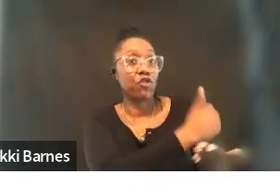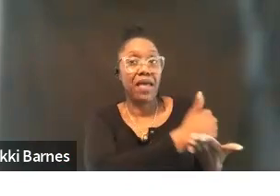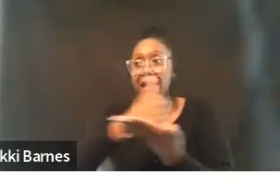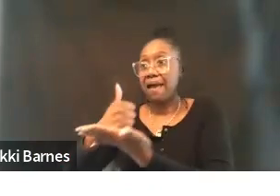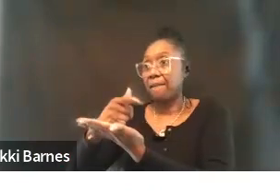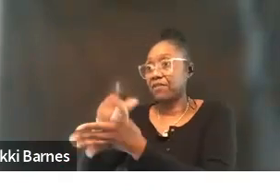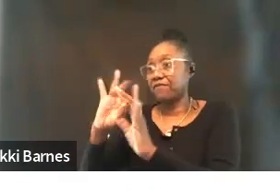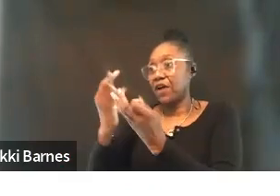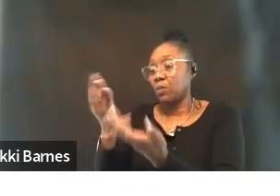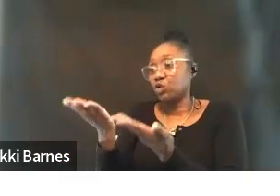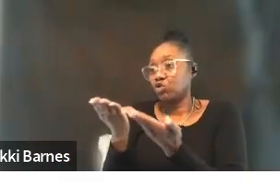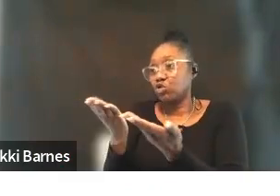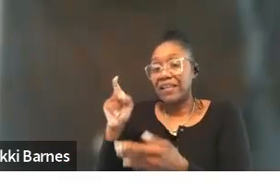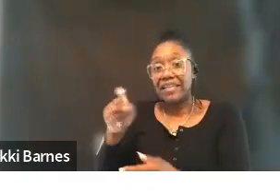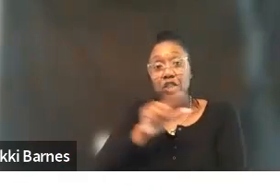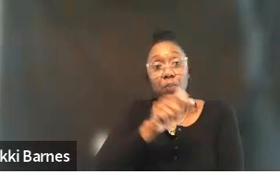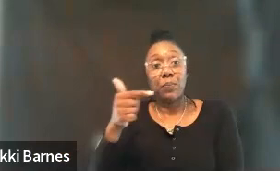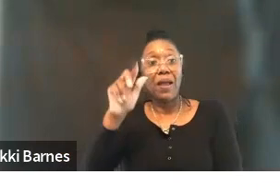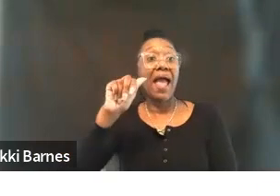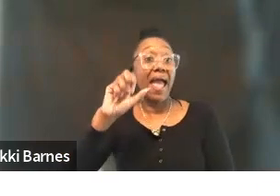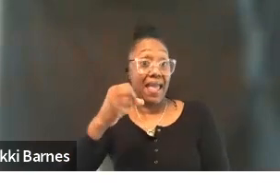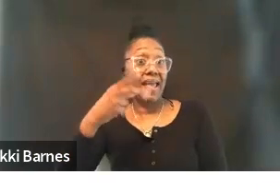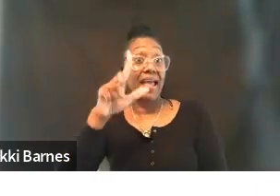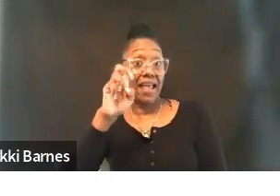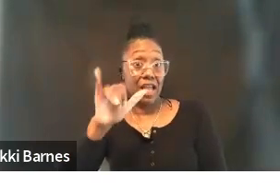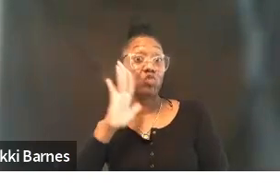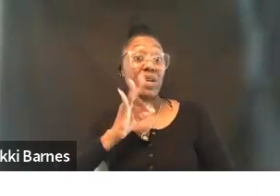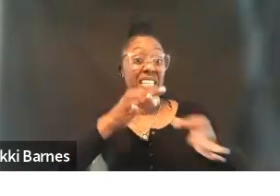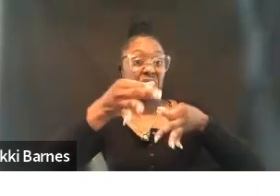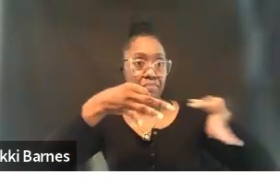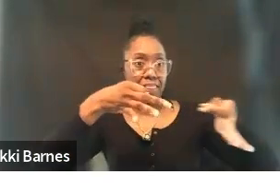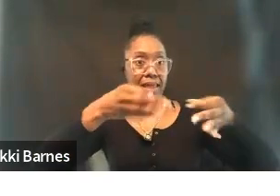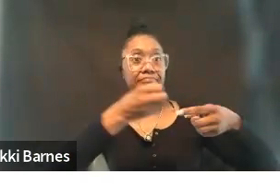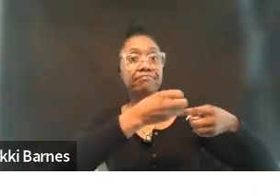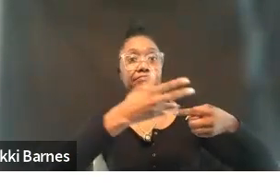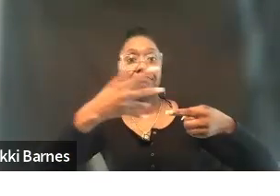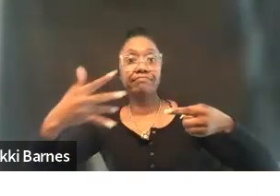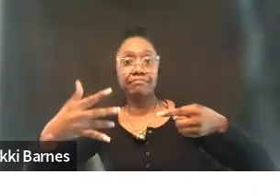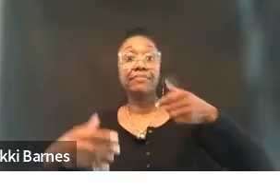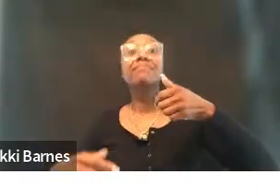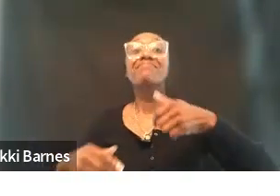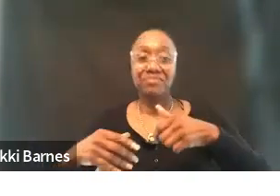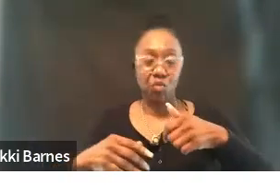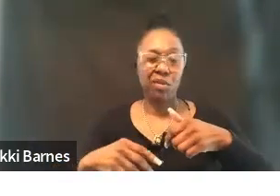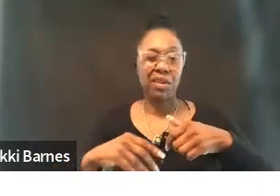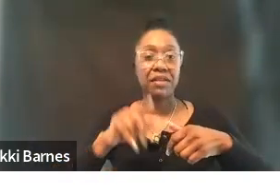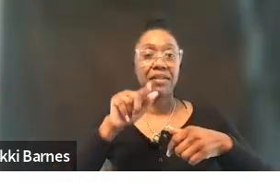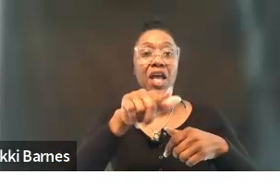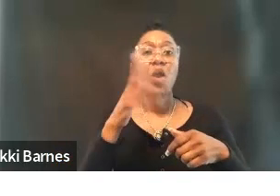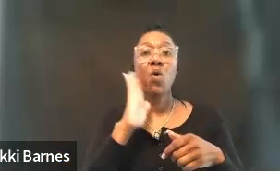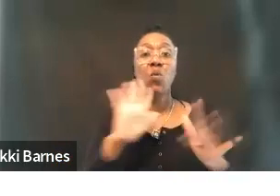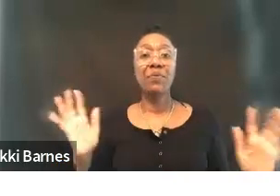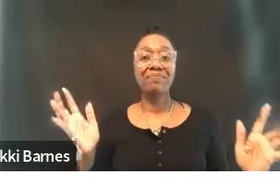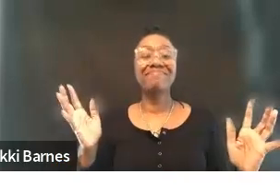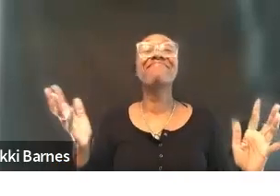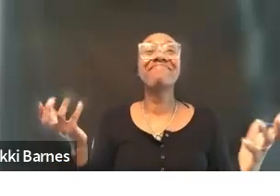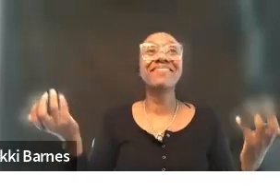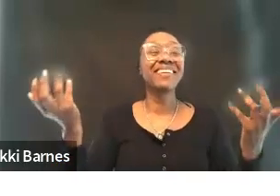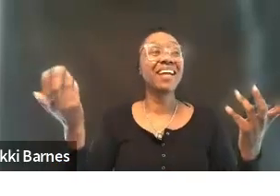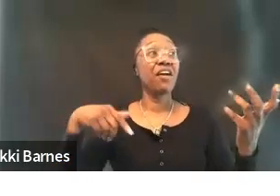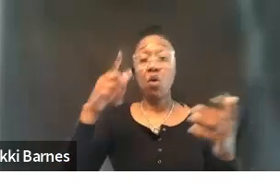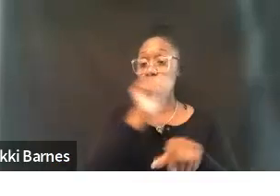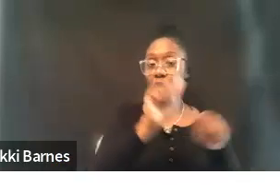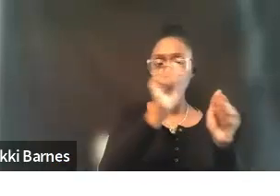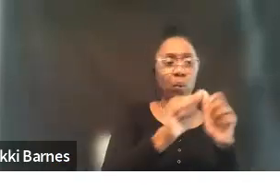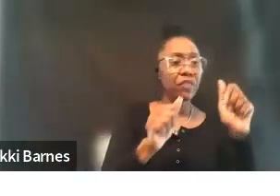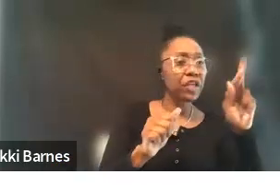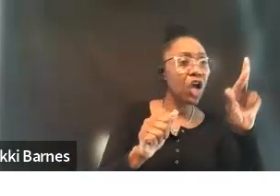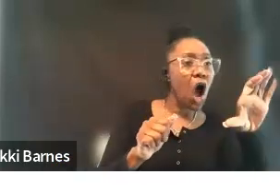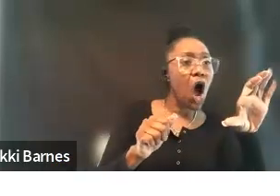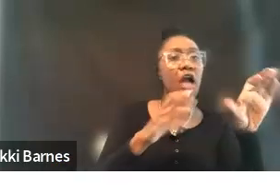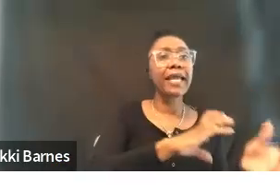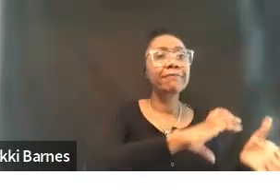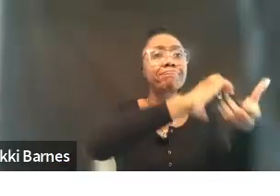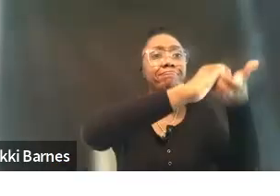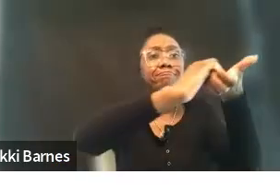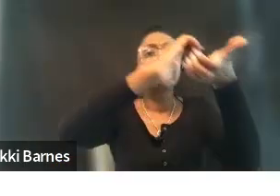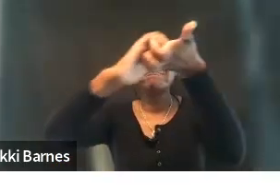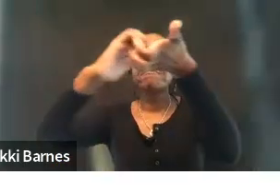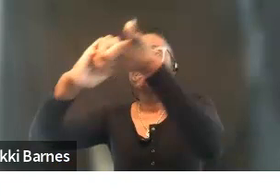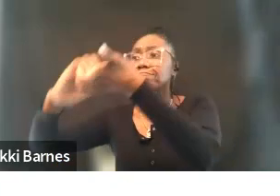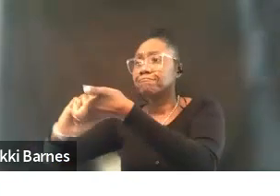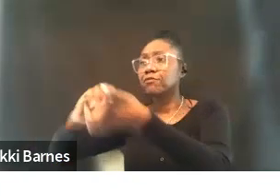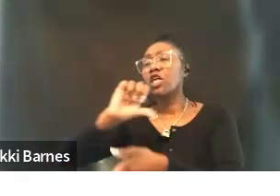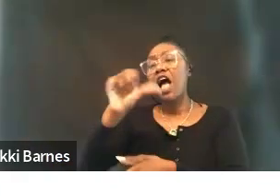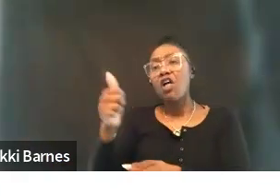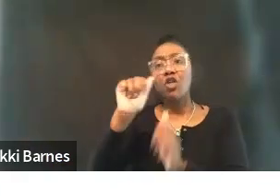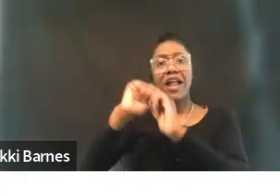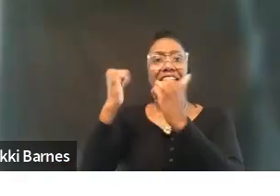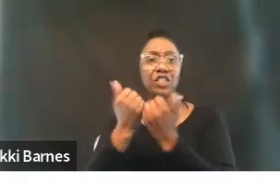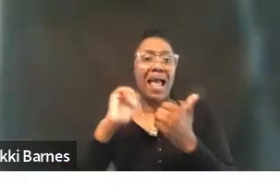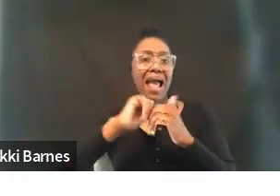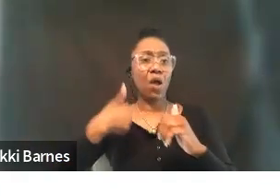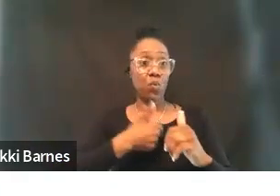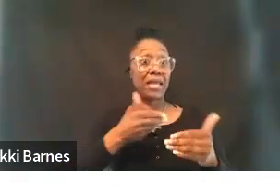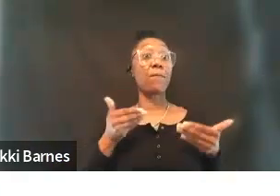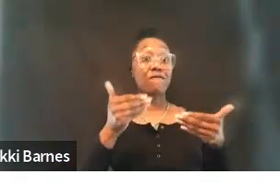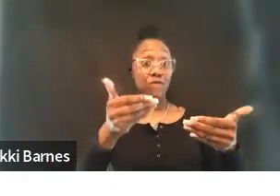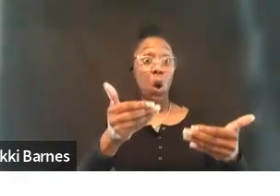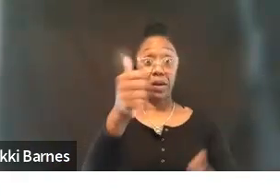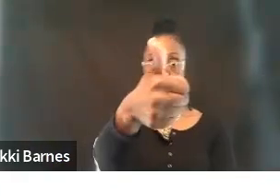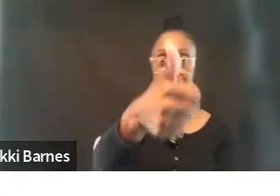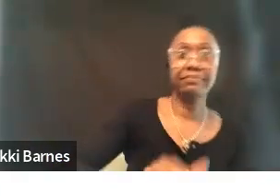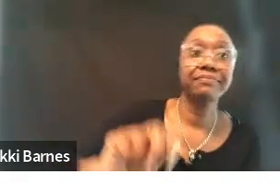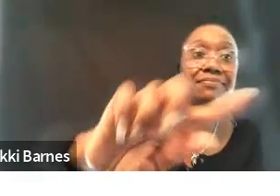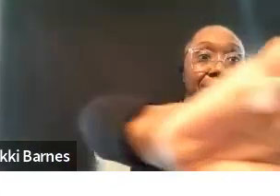So I'm turn it over to Ashley to talk about what the families sort of pull together and you're working with the ARC and other agencies to begin to sort of spearhead how we could move forward.